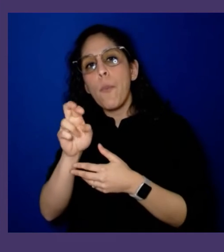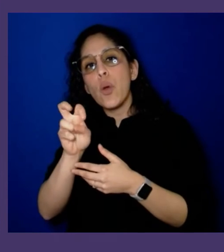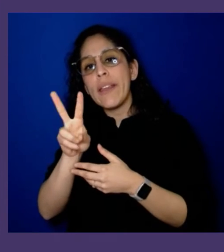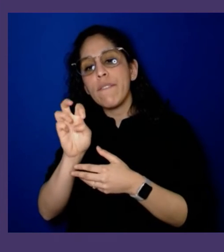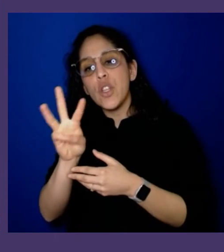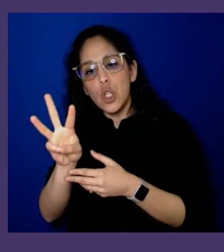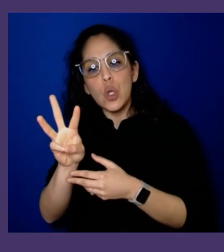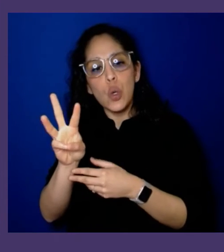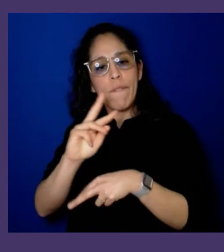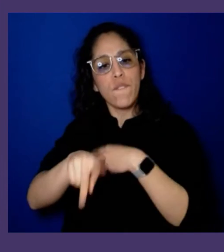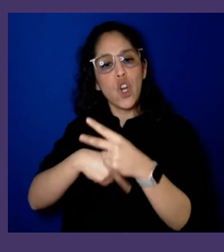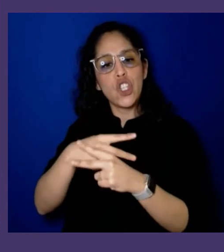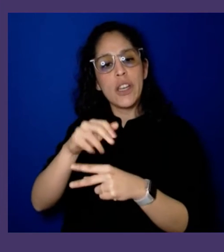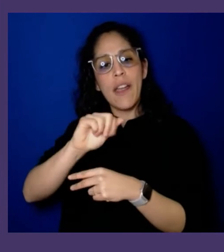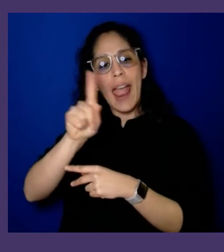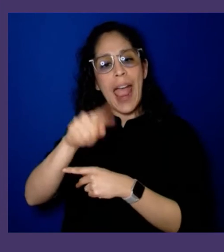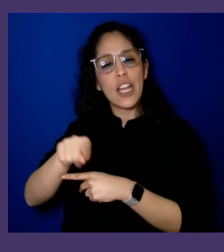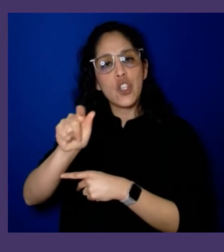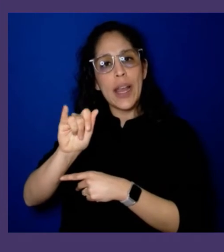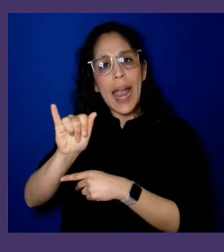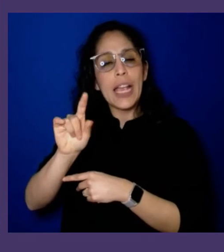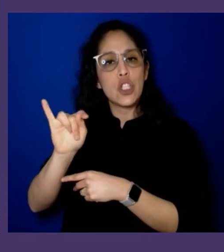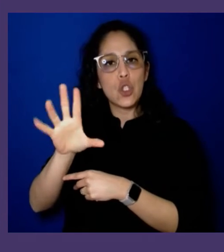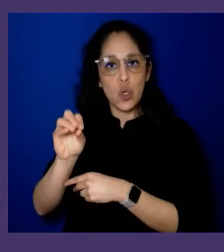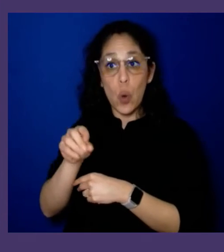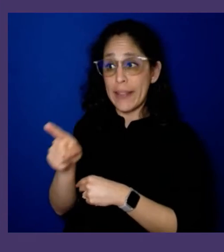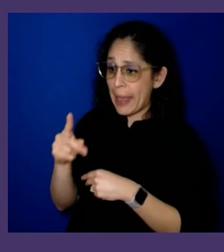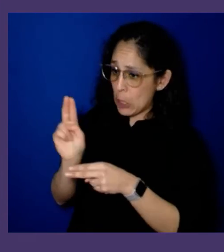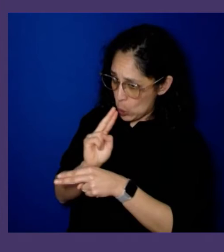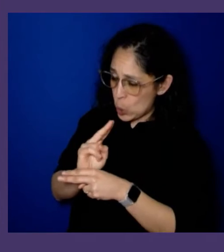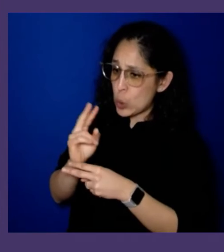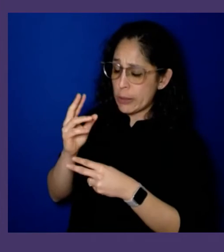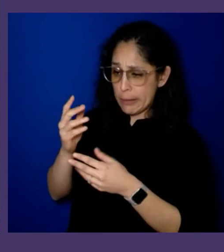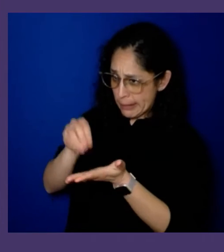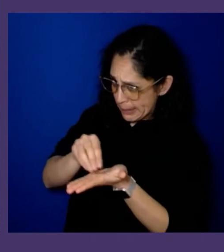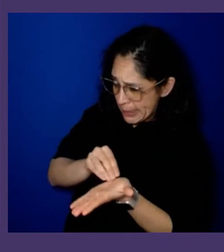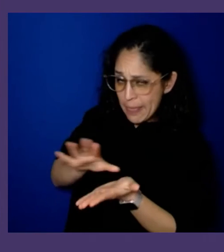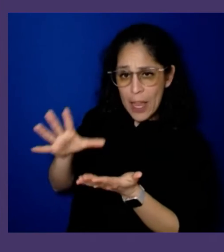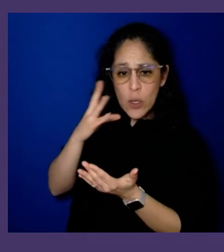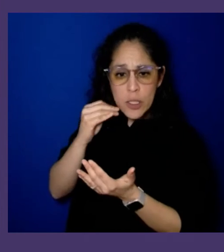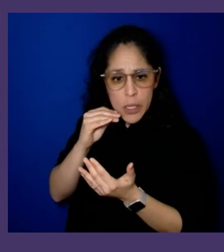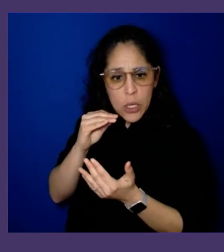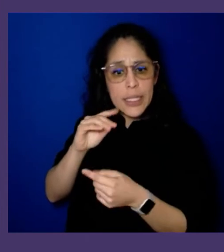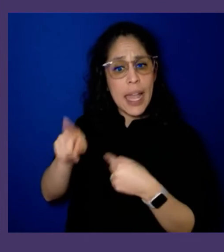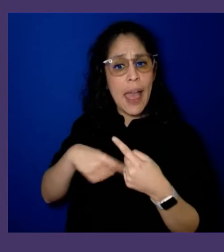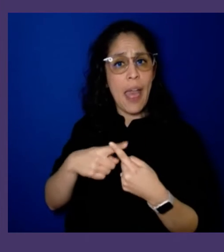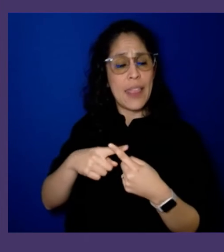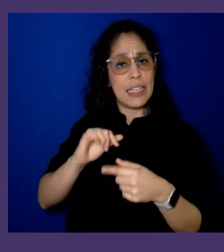They then document their experience through structured reflections and develop a firm perspective on the service as it is today.